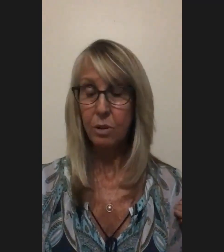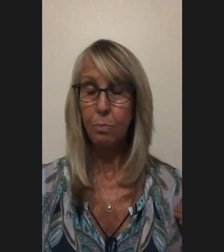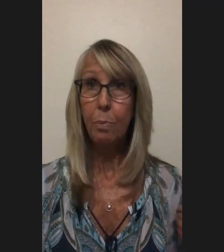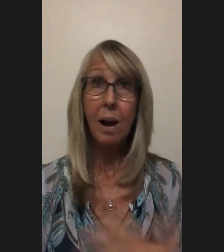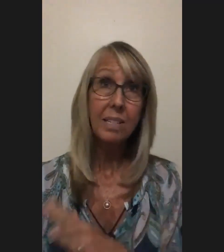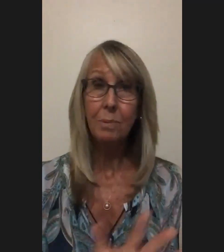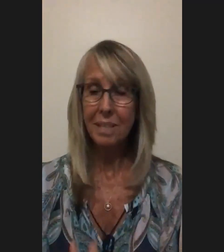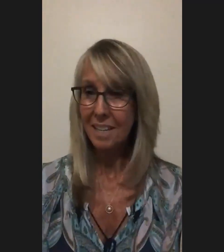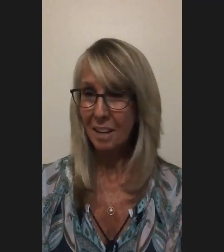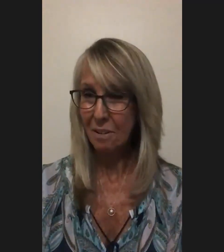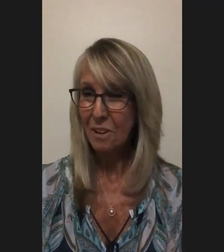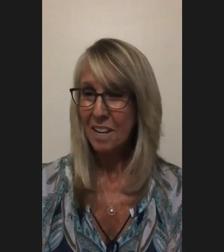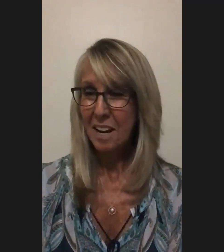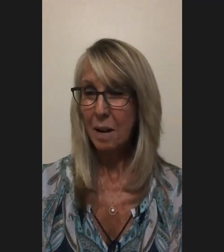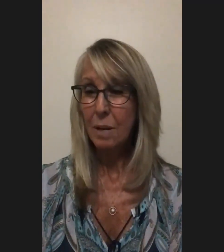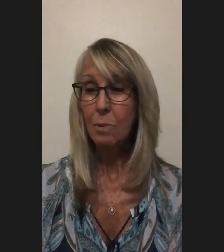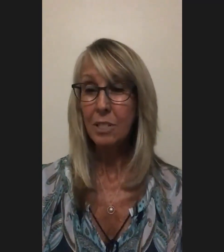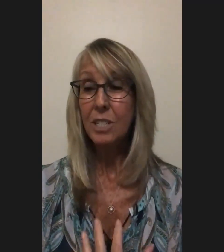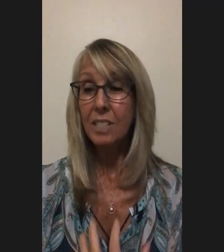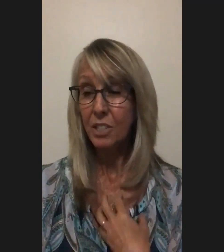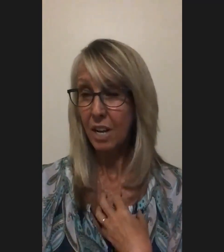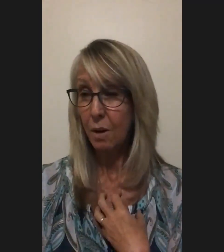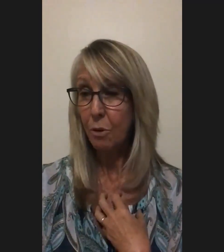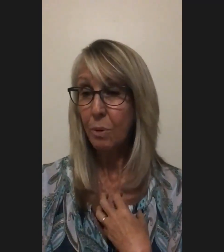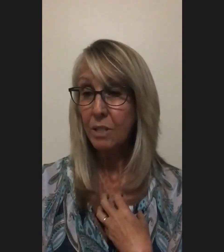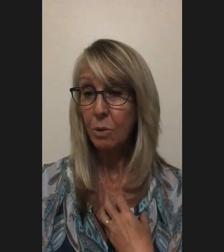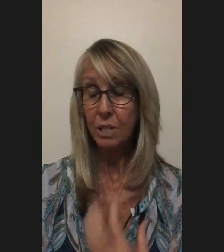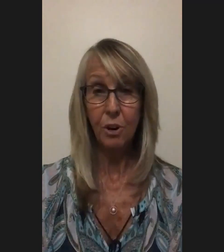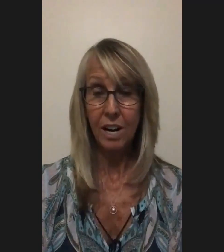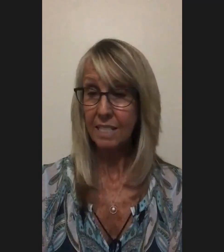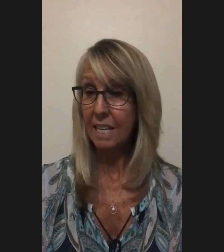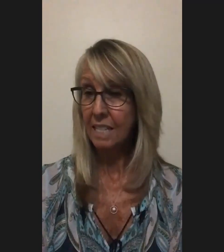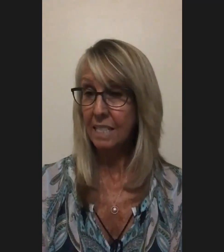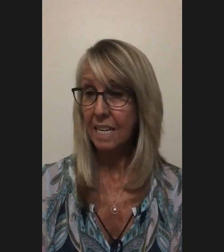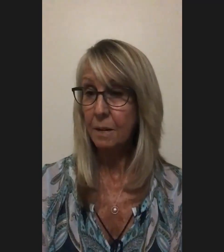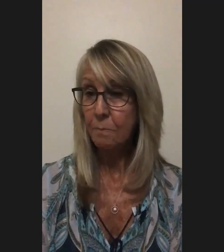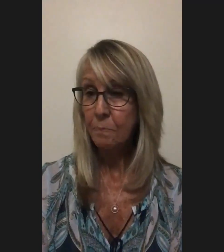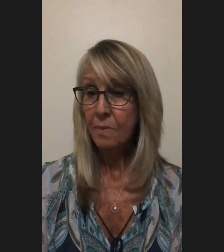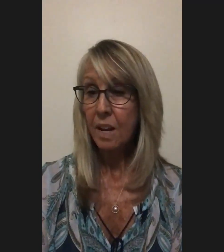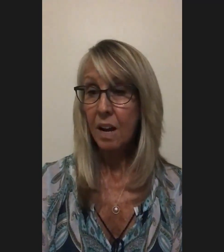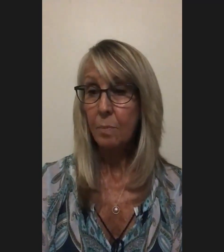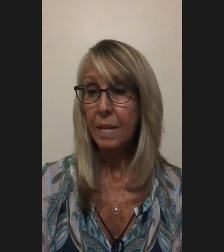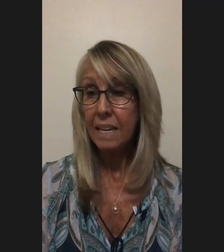could possibly think of. It was just such a helpful resource for us at the city.